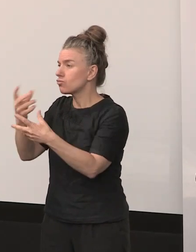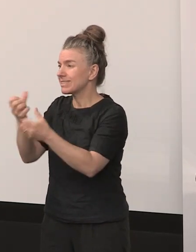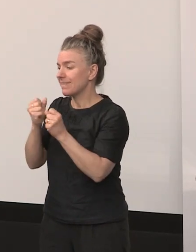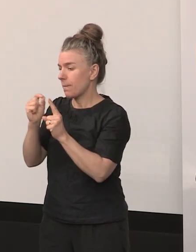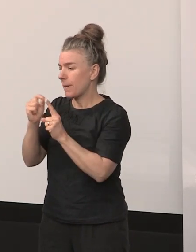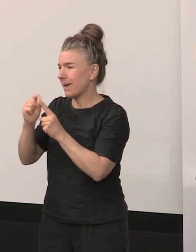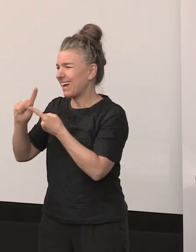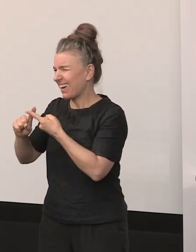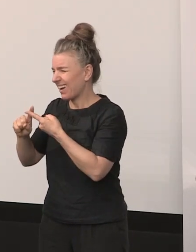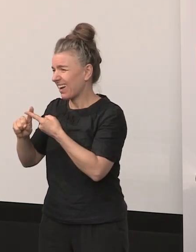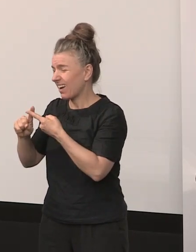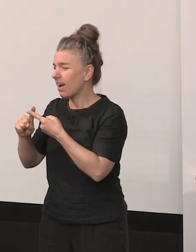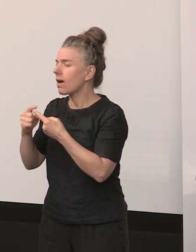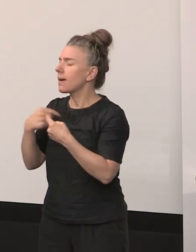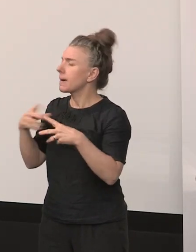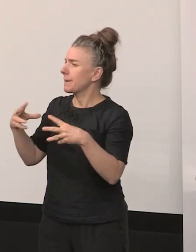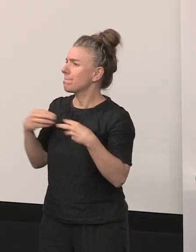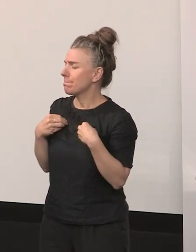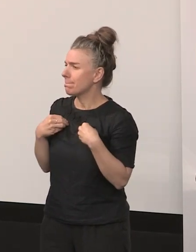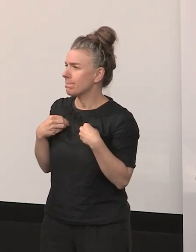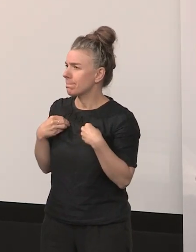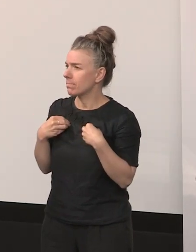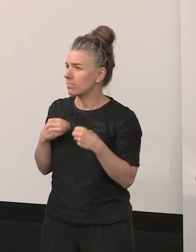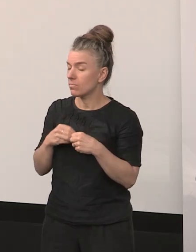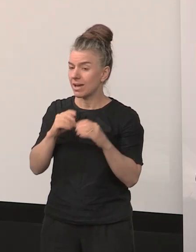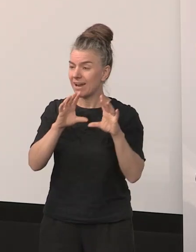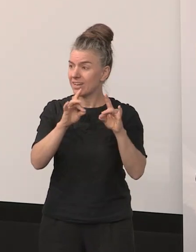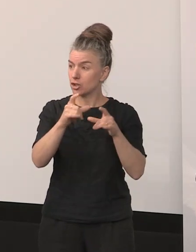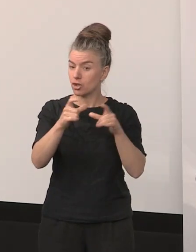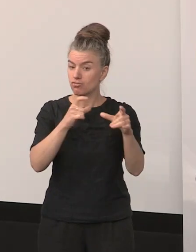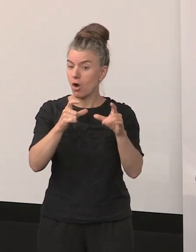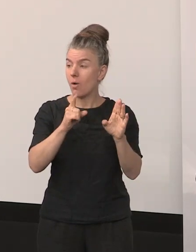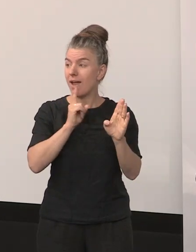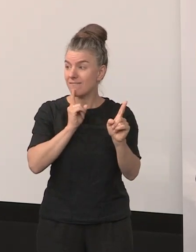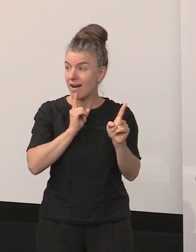stock, where some providers were not receiving the PPE